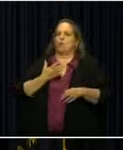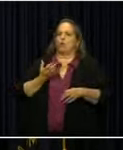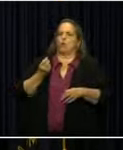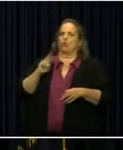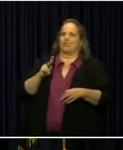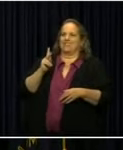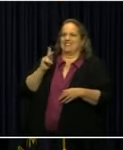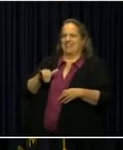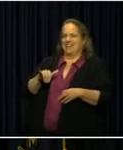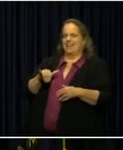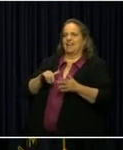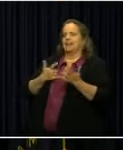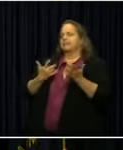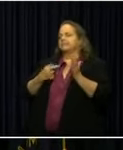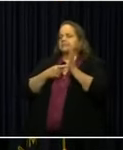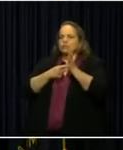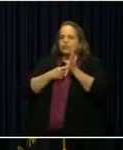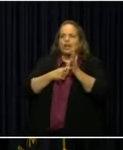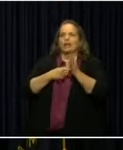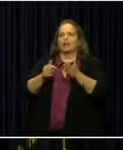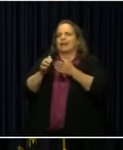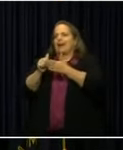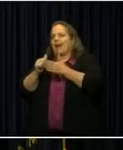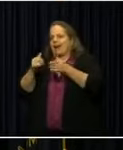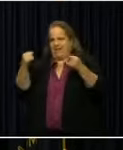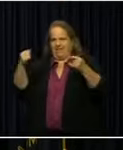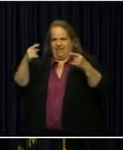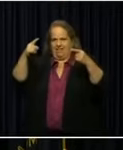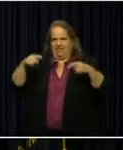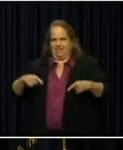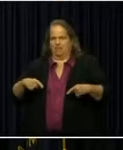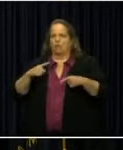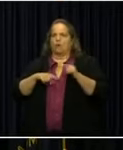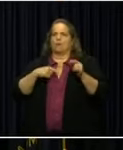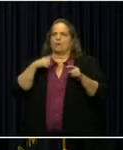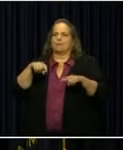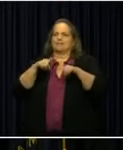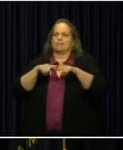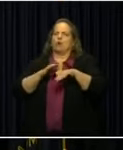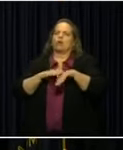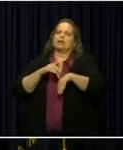COVERS A LOT OF WESTERN KENTUCKY. IF YOU'RE IN THE PURCHASE,